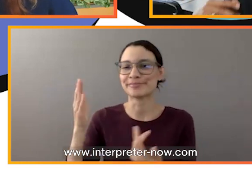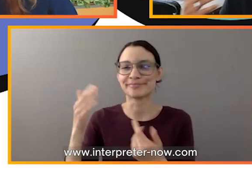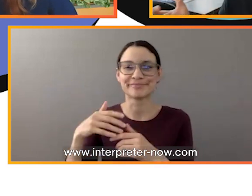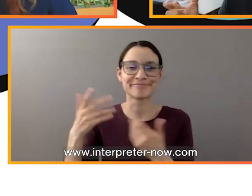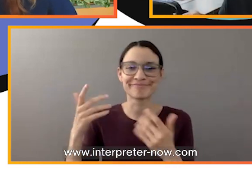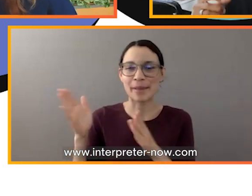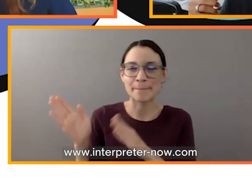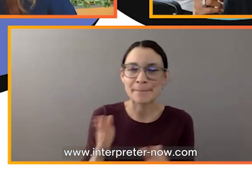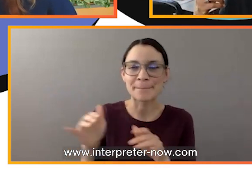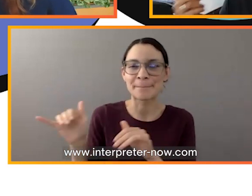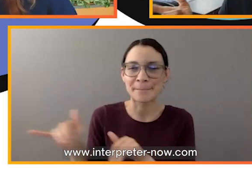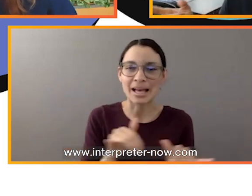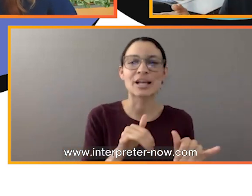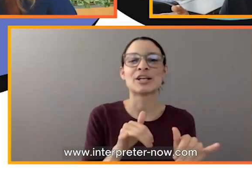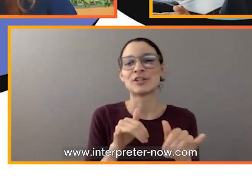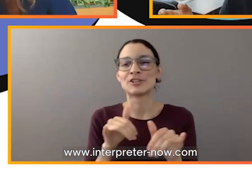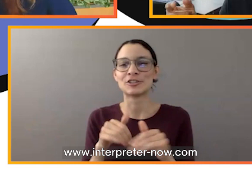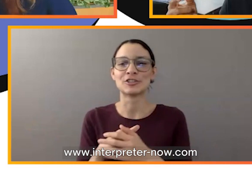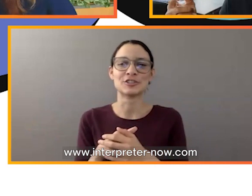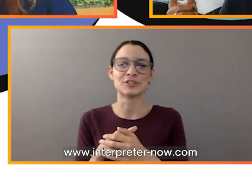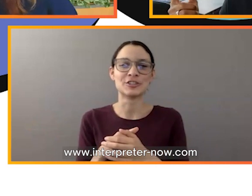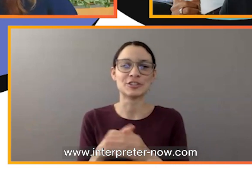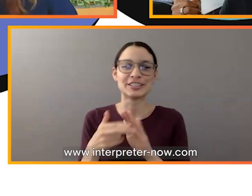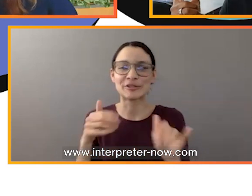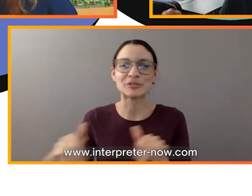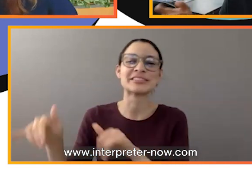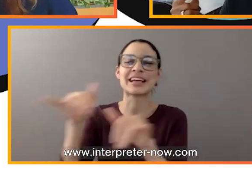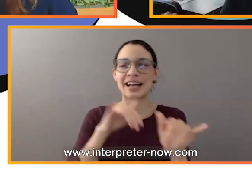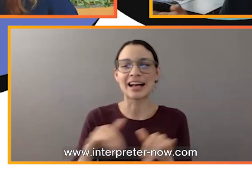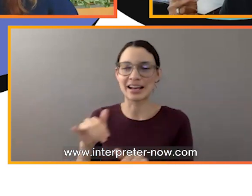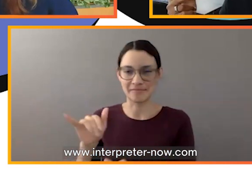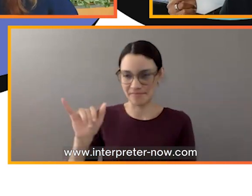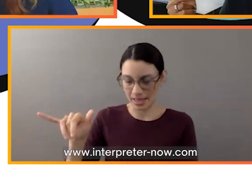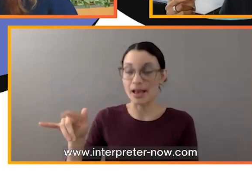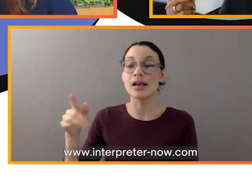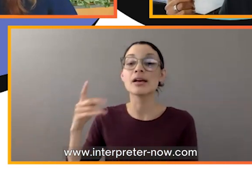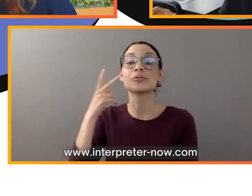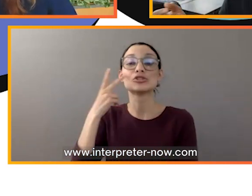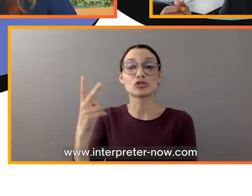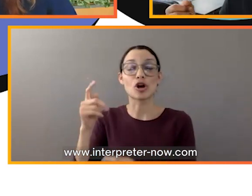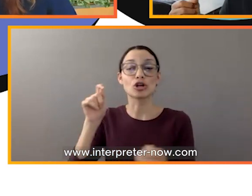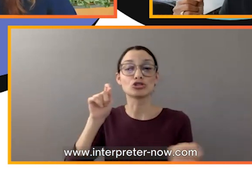So we saw the negative change go to some of these different cities, Detroit, Austin, Texas,